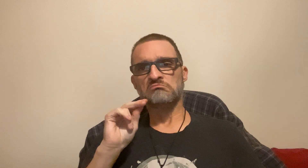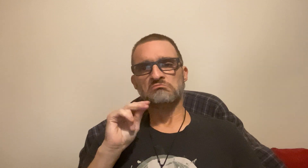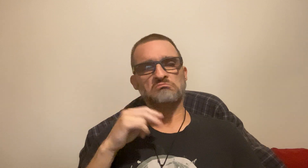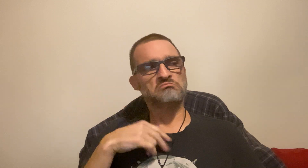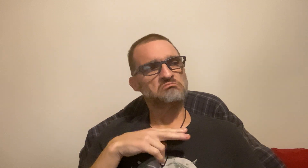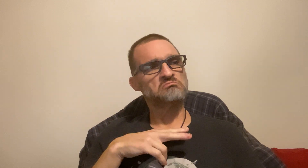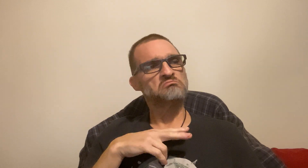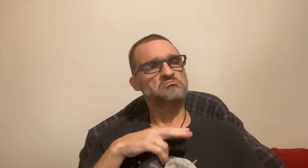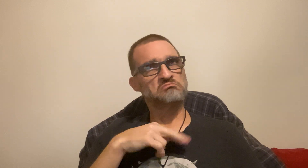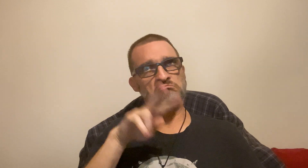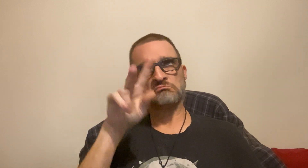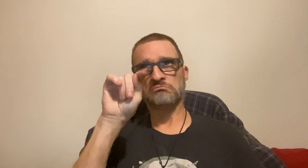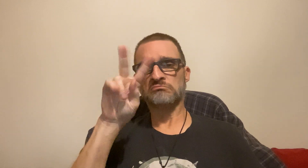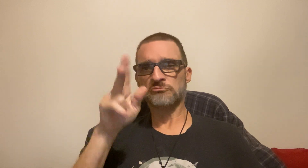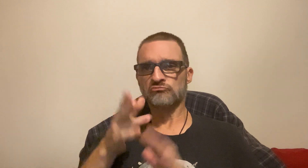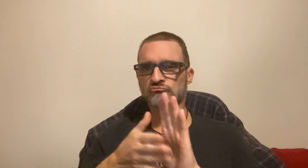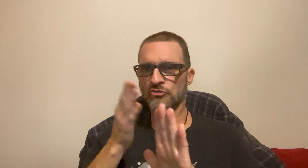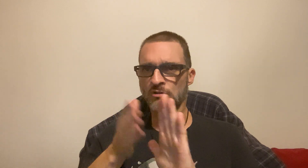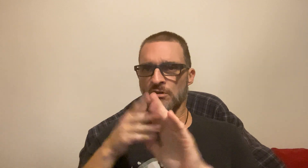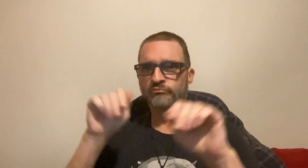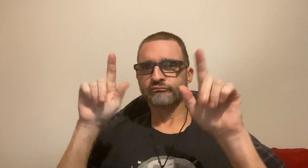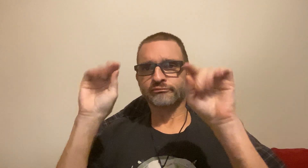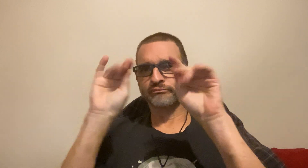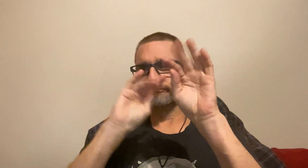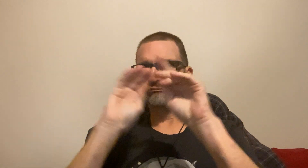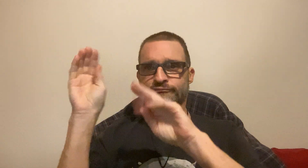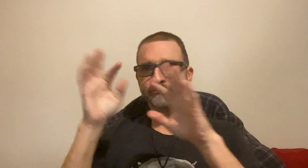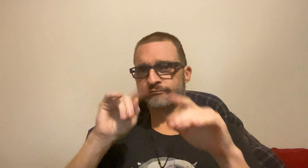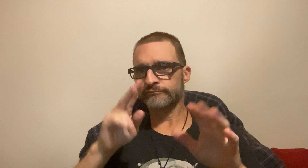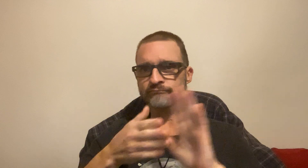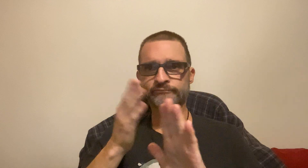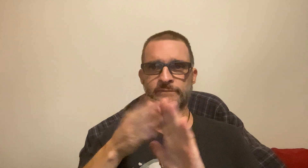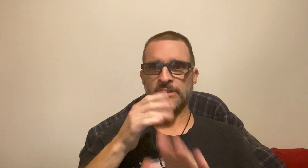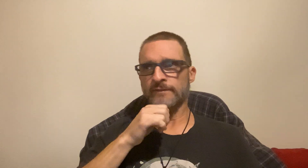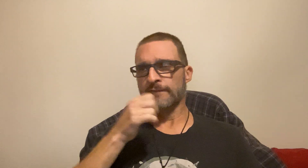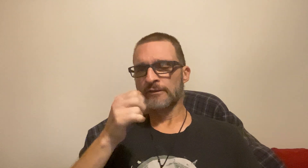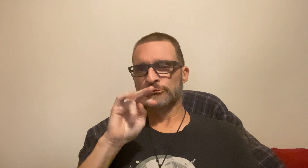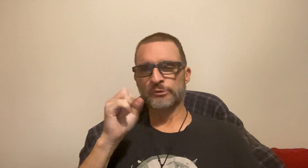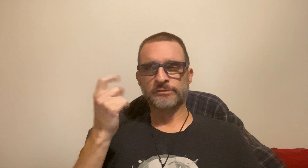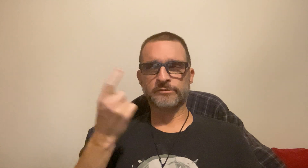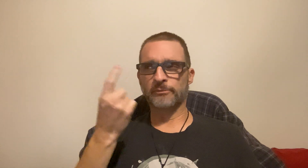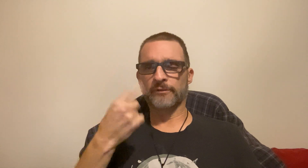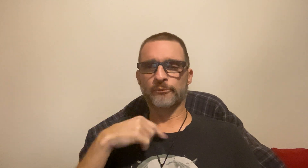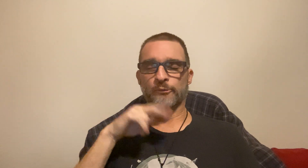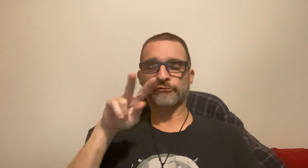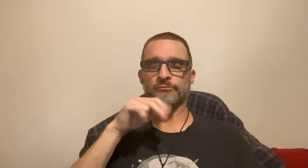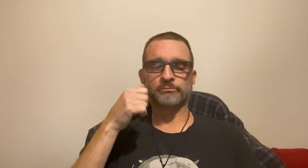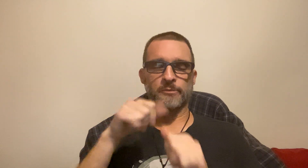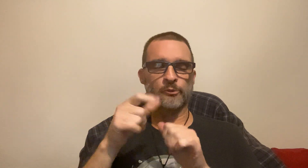I was not hallucinating. I looked at the TV, it was still on with something on.. There was someone talking like a news reporter.